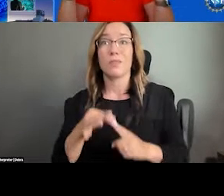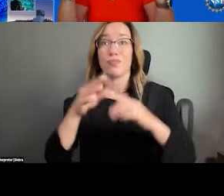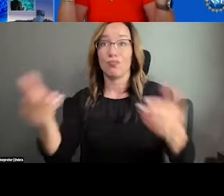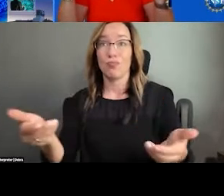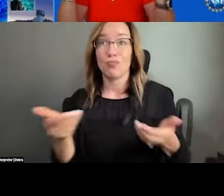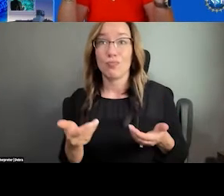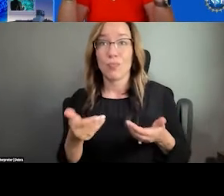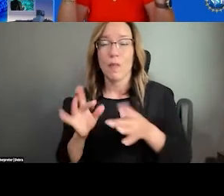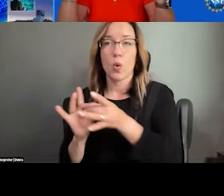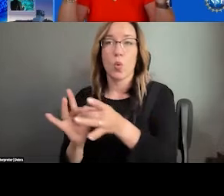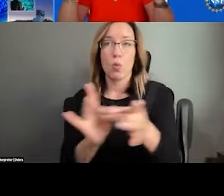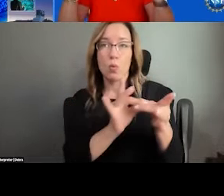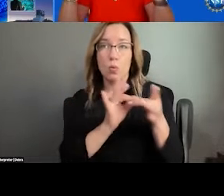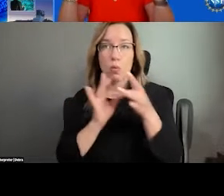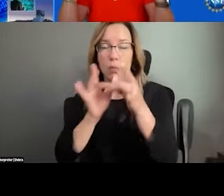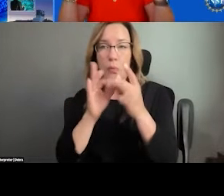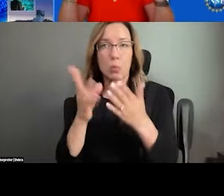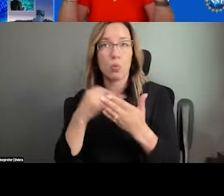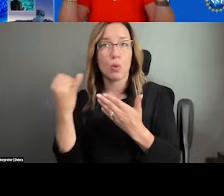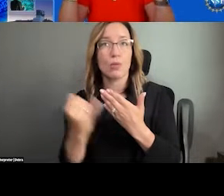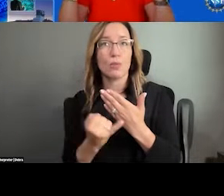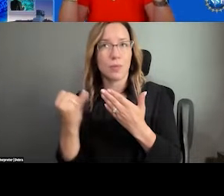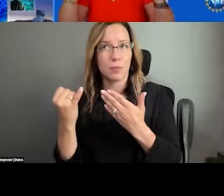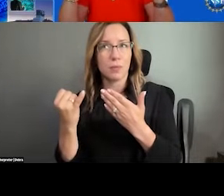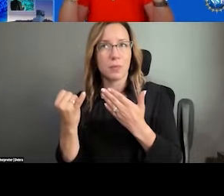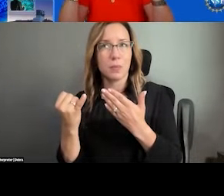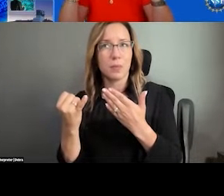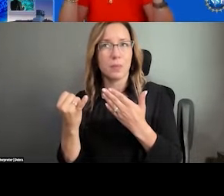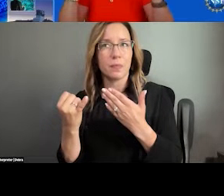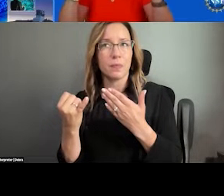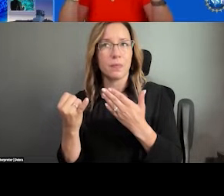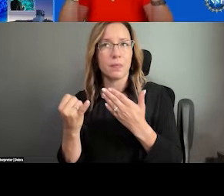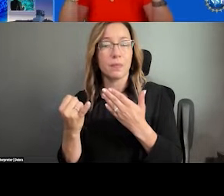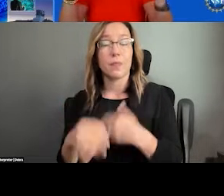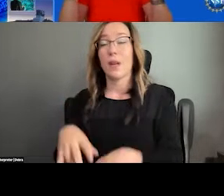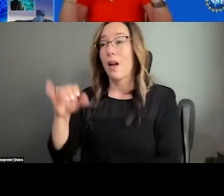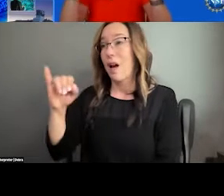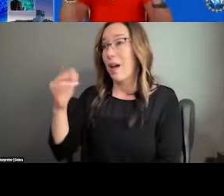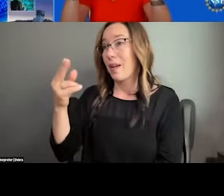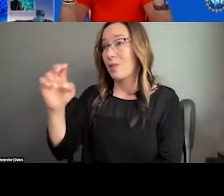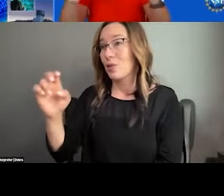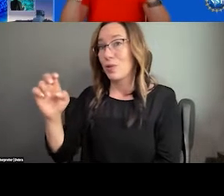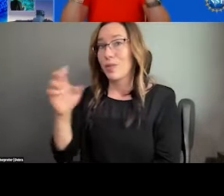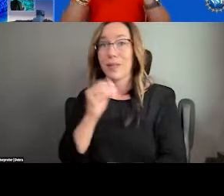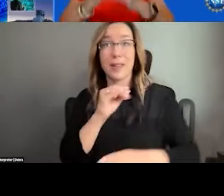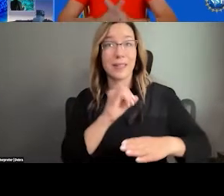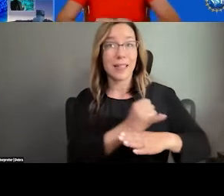cooperative projects involving both IHE's and industry. You saw that in